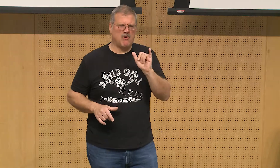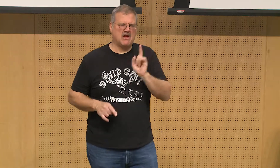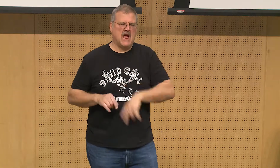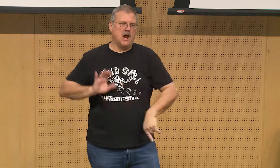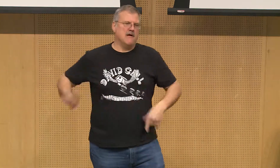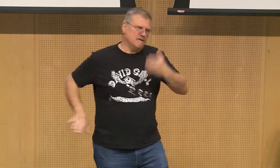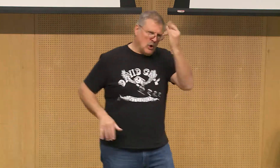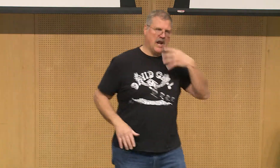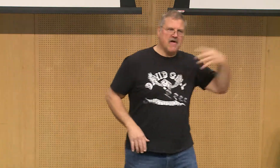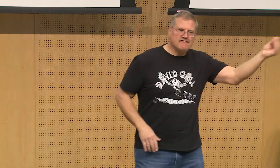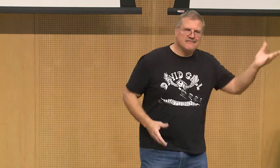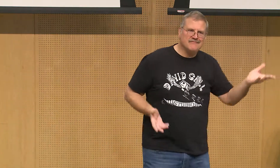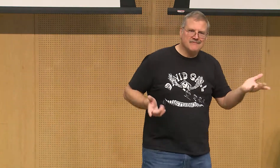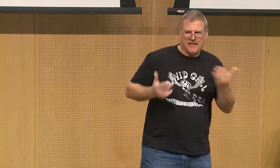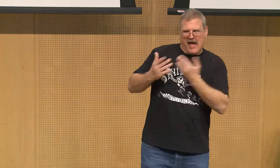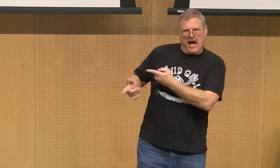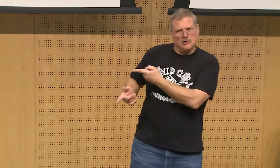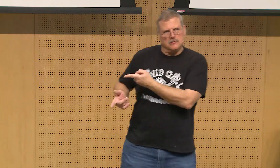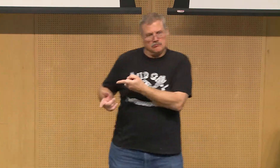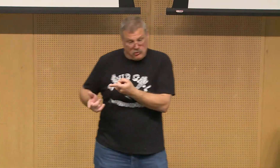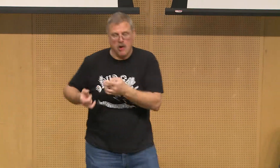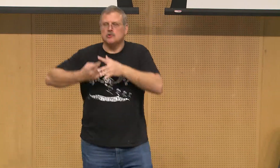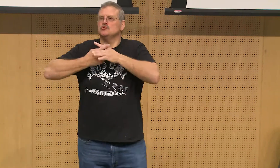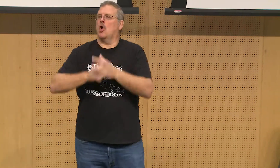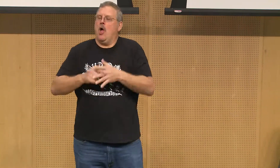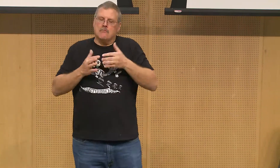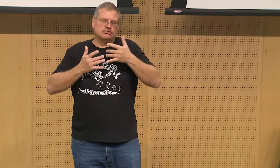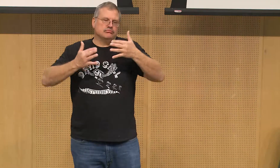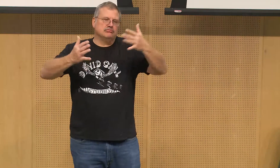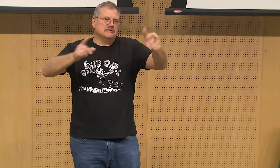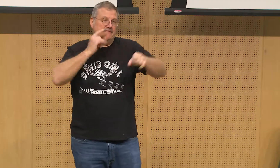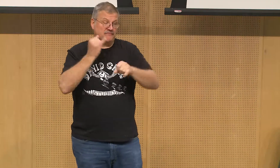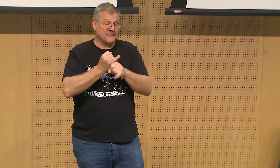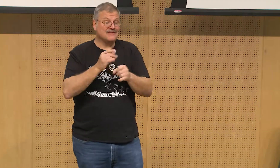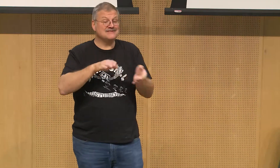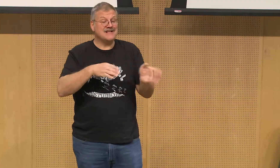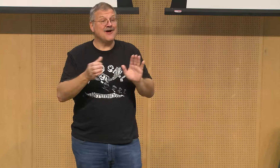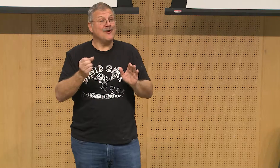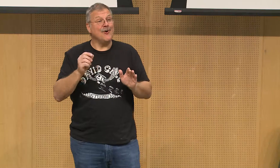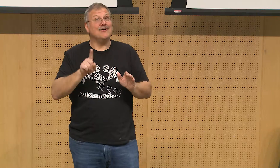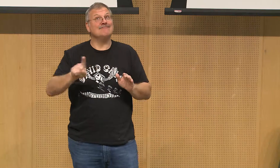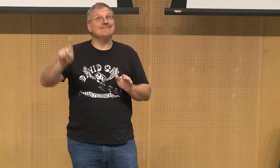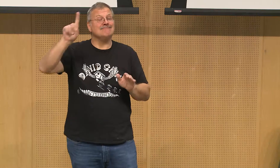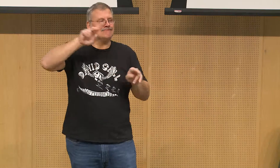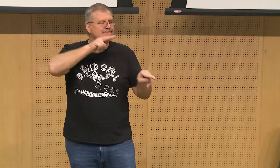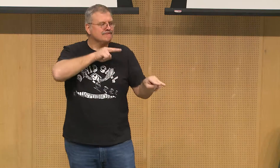you know, like, "Oh, she's Deaf. We can't educate her," and then she started being educated, and when she dies,